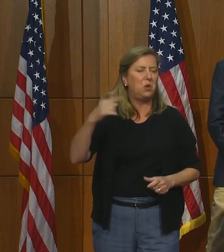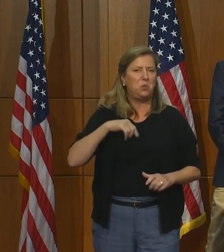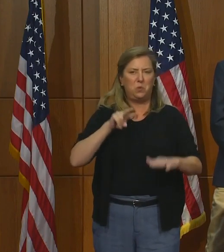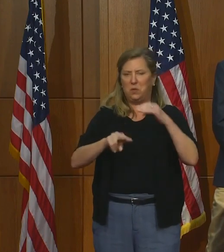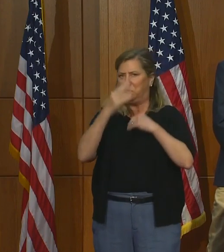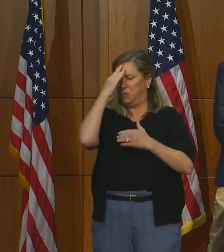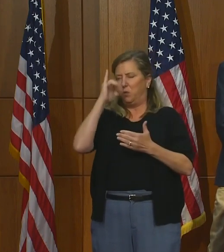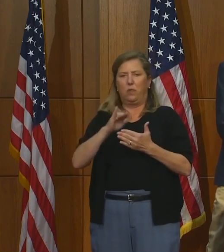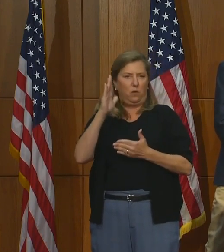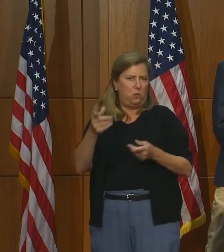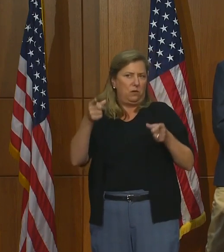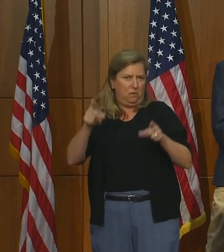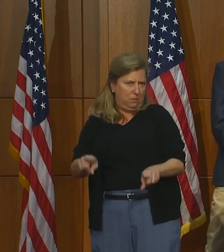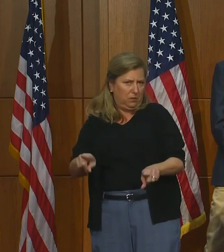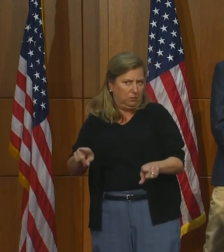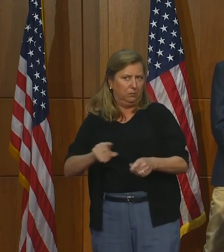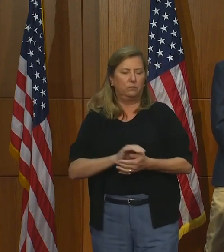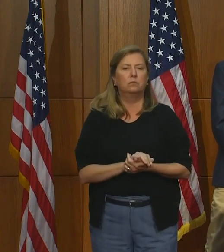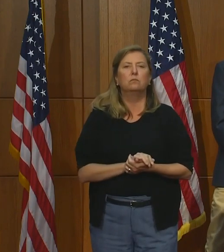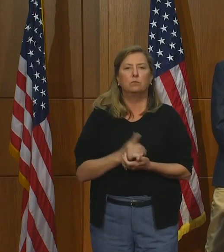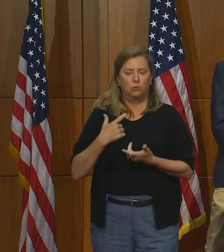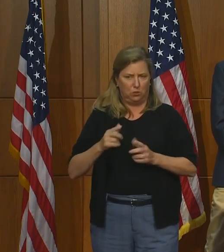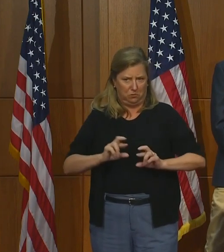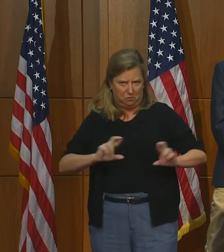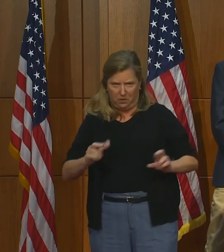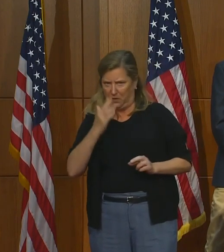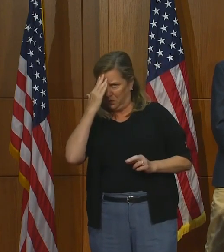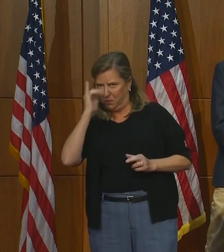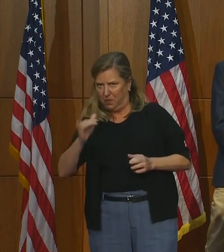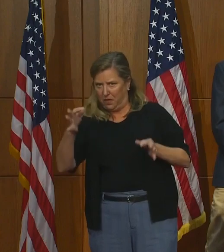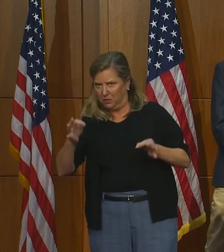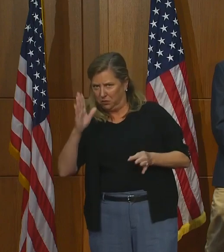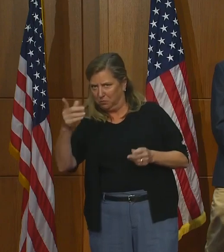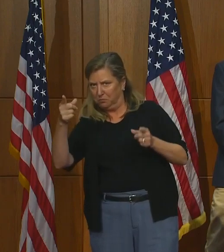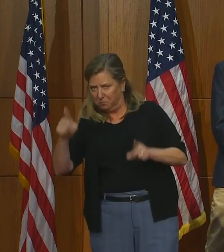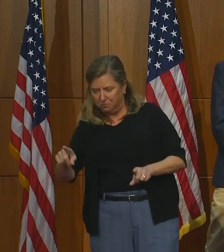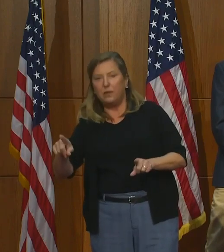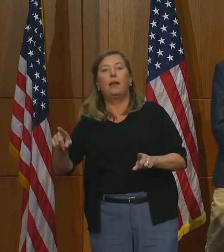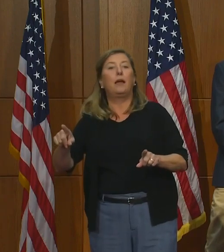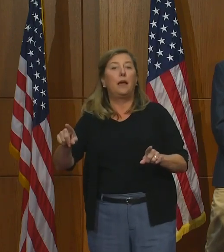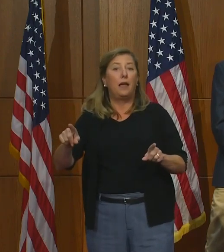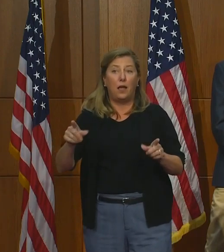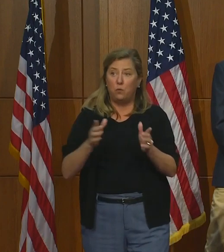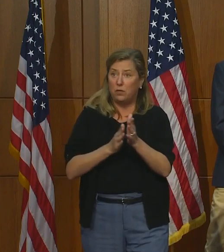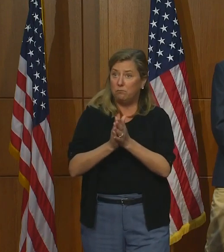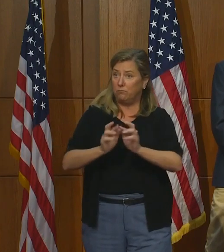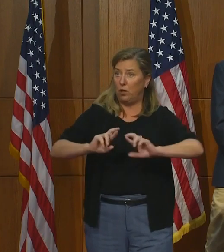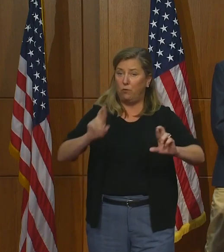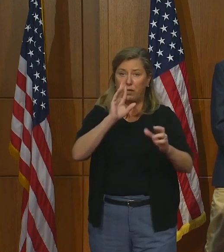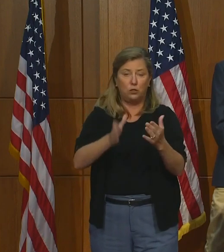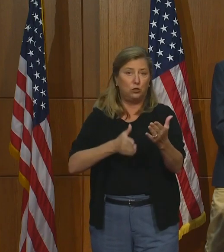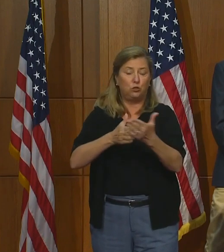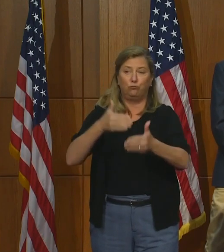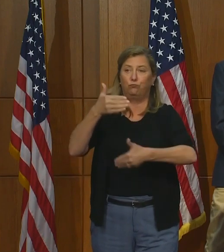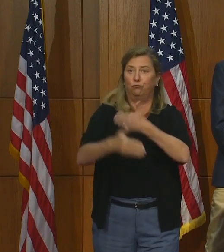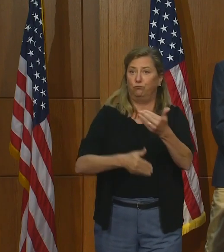JUNE EIGHTEENTH. WE EXPECT THAT THAT ACTION- WE PREPARED FOR